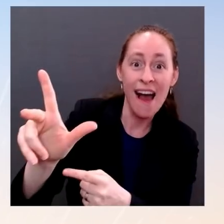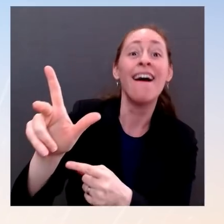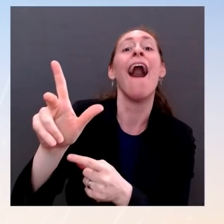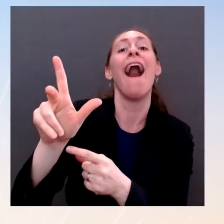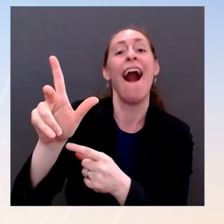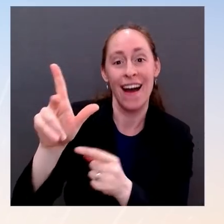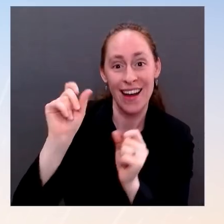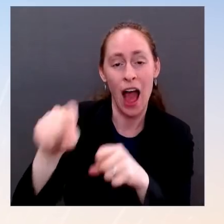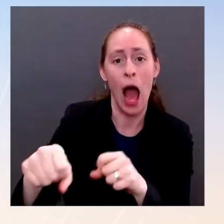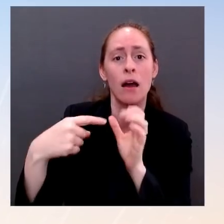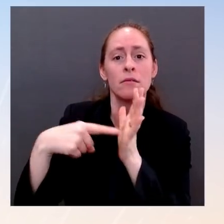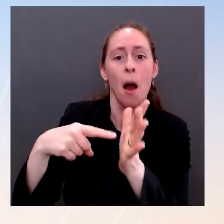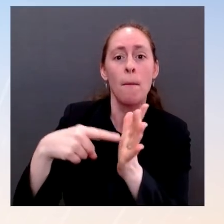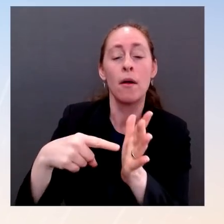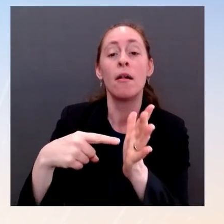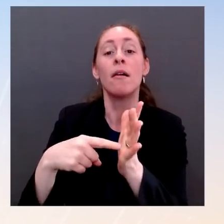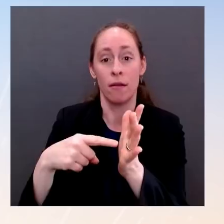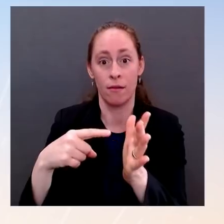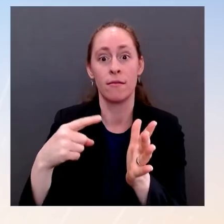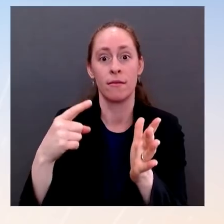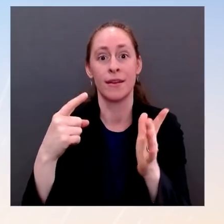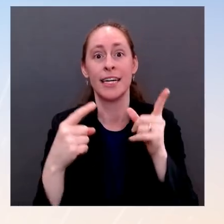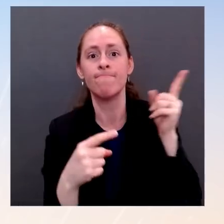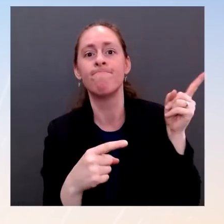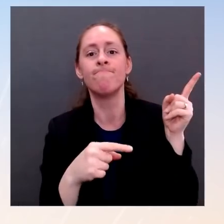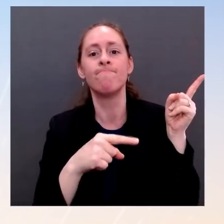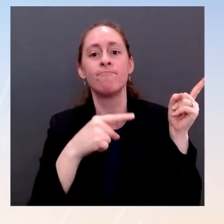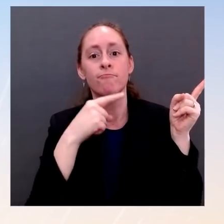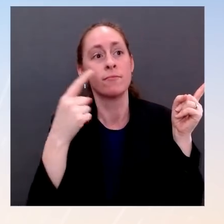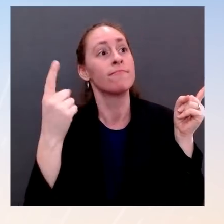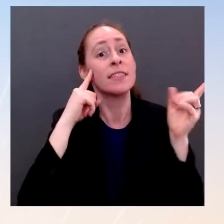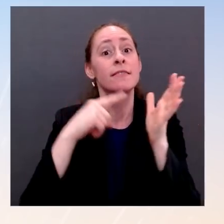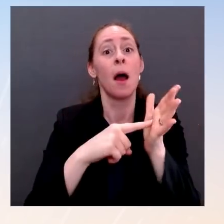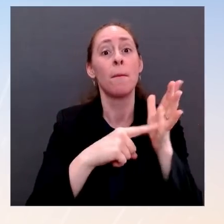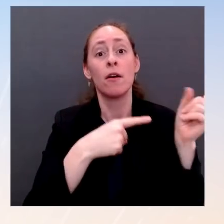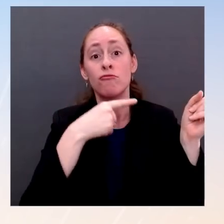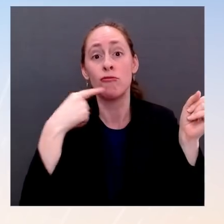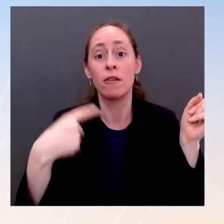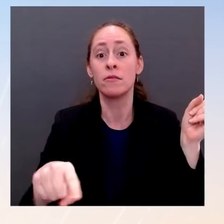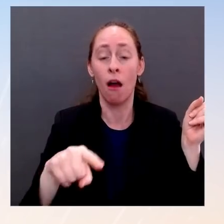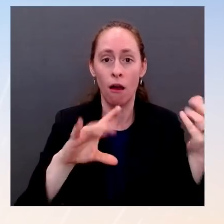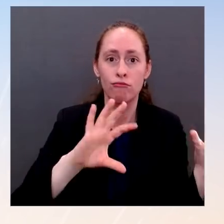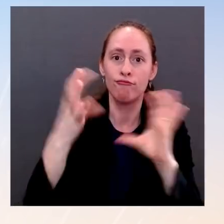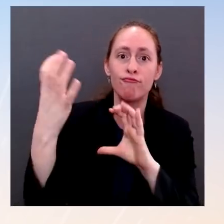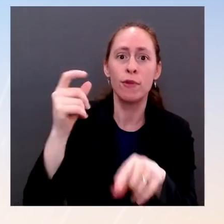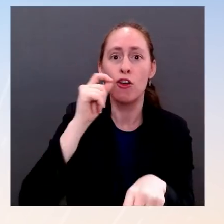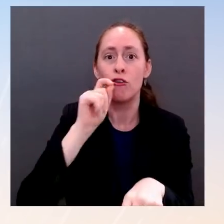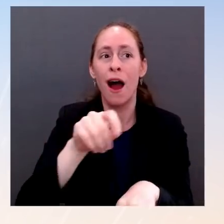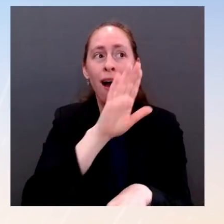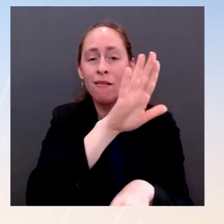We're also using the authorities we have to require companies to put in place the cyber defenses needed.